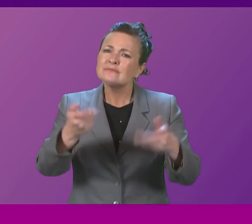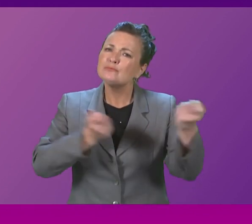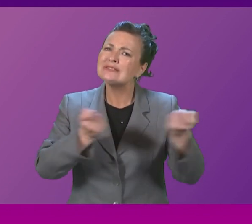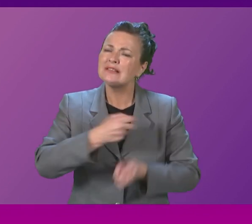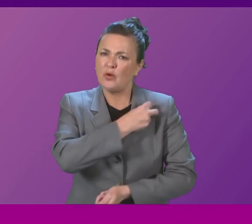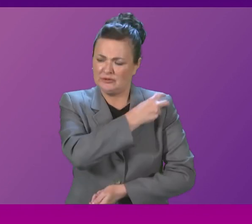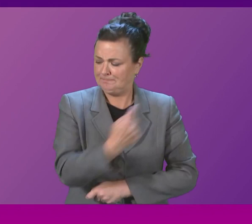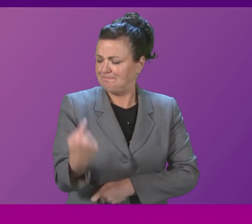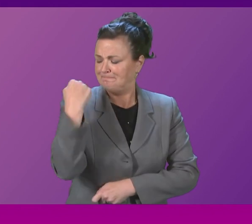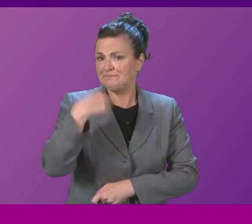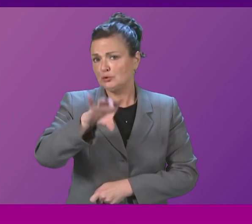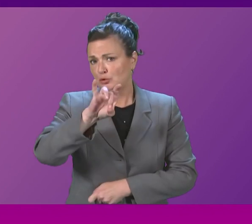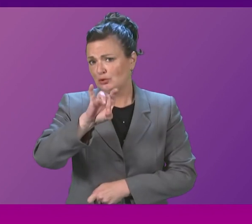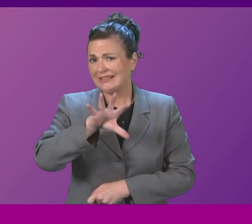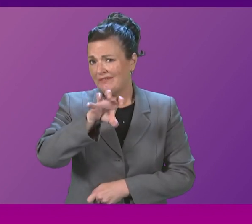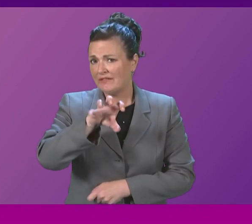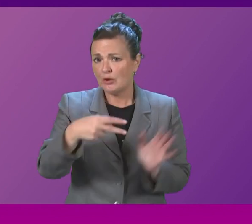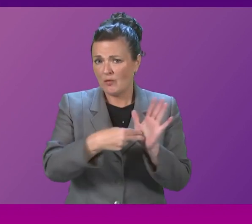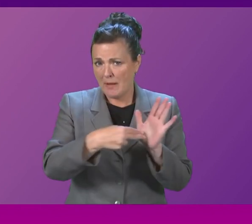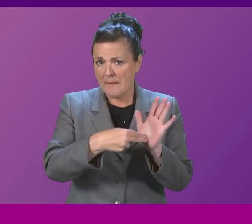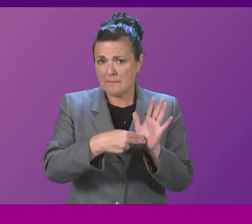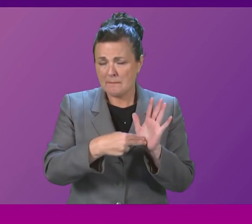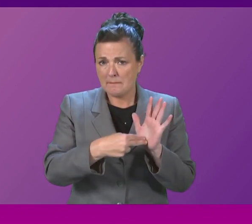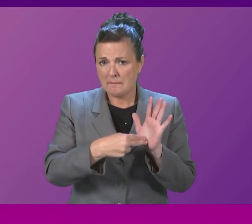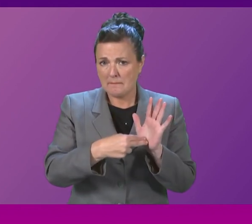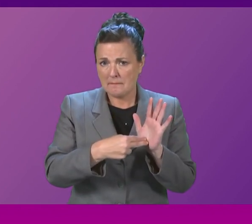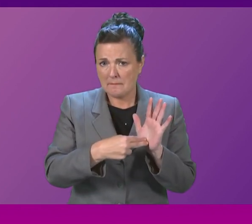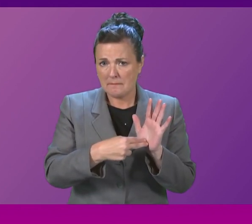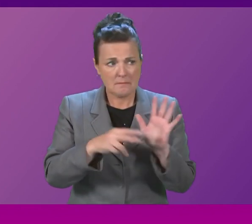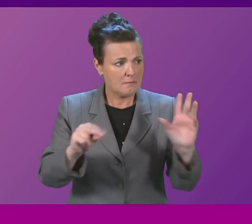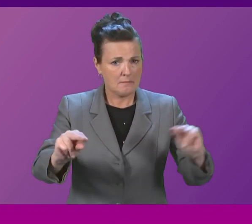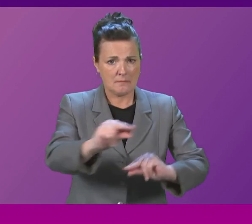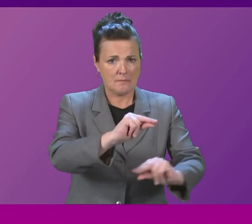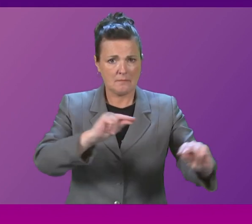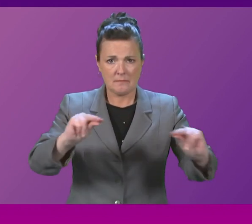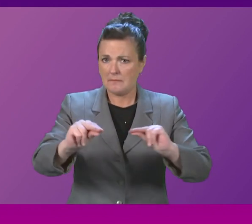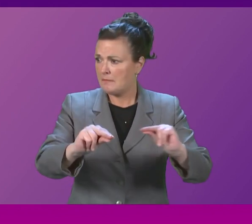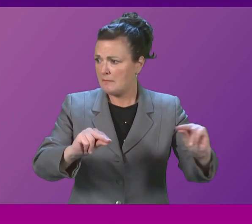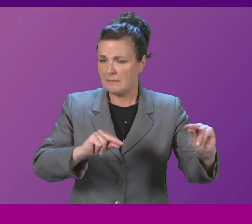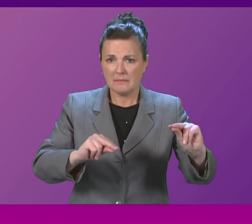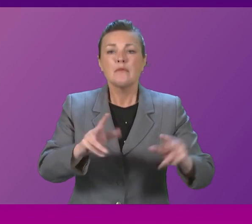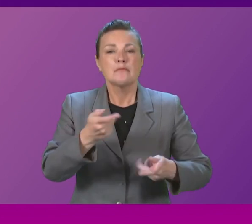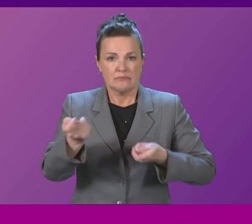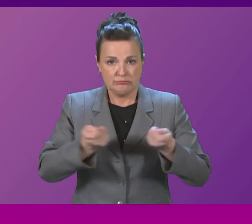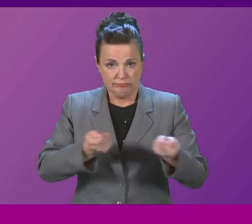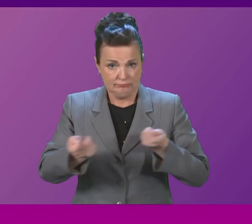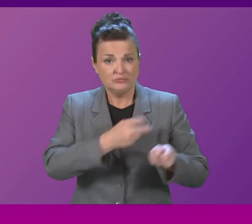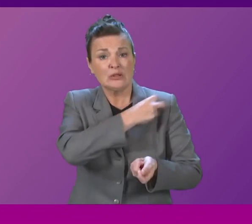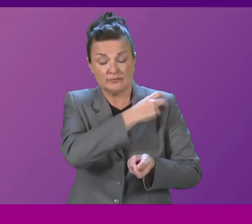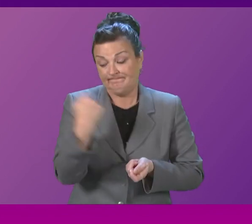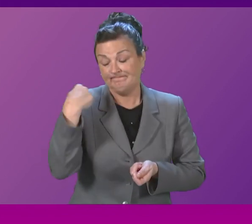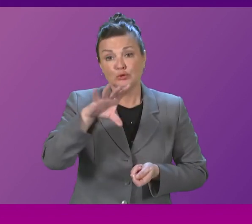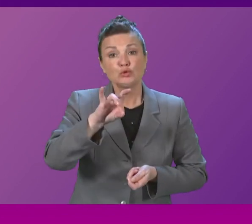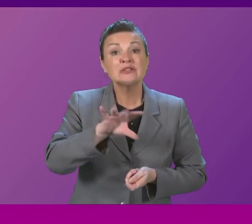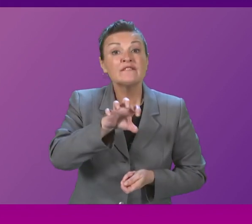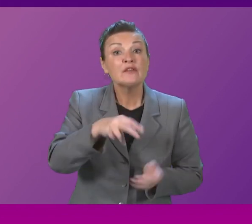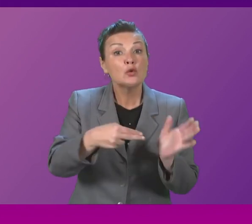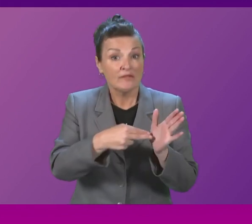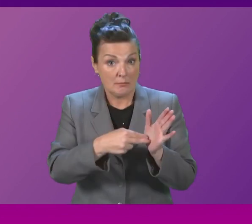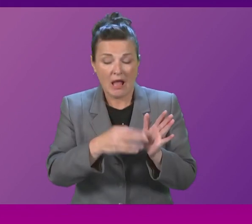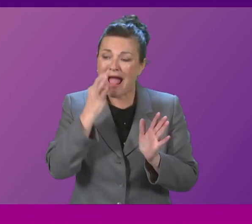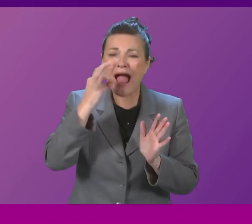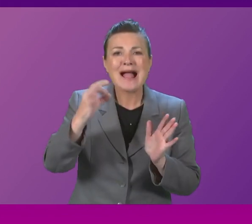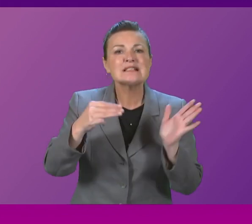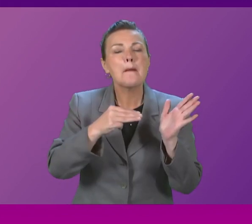On Tuesday 15 November, I asked minister Lorna Slater: